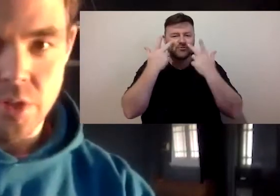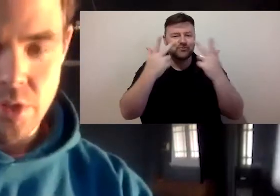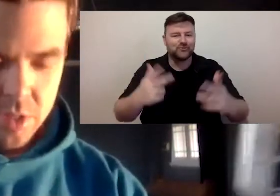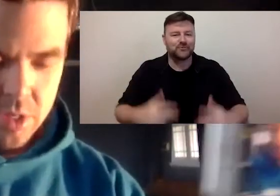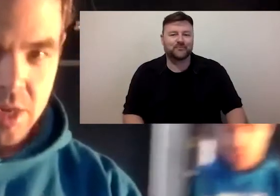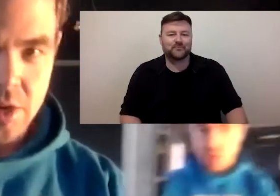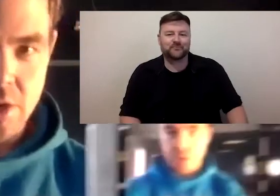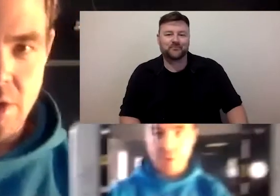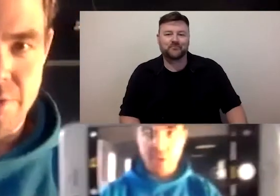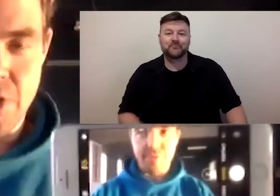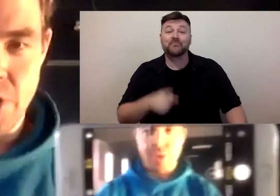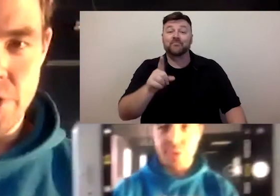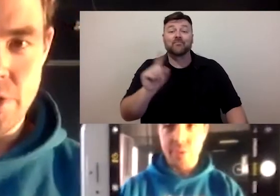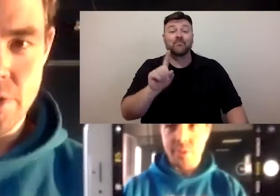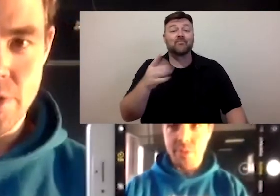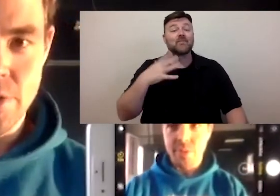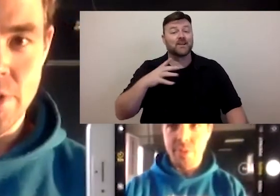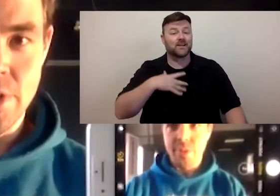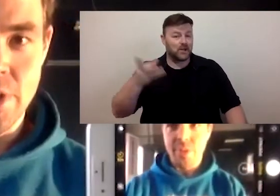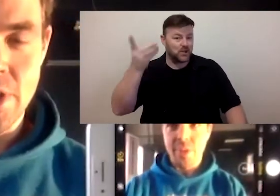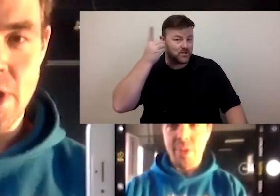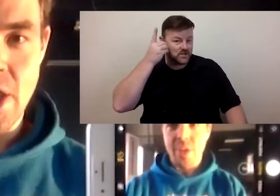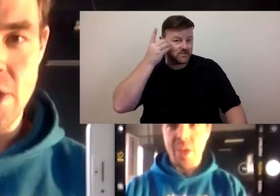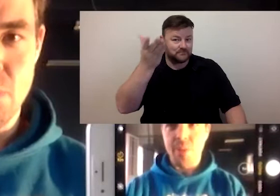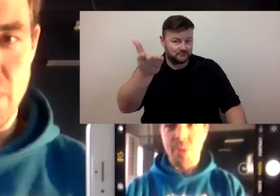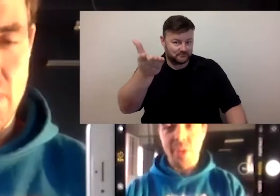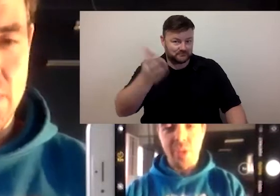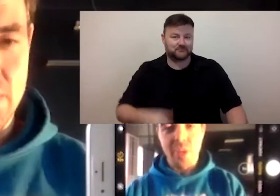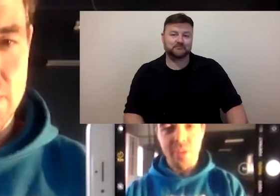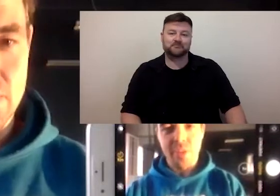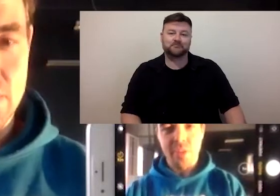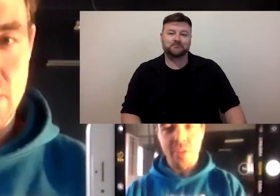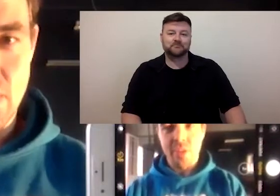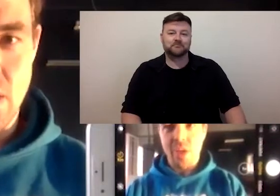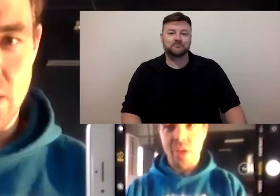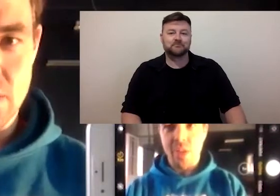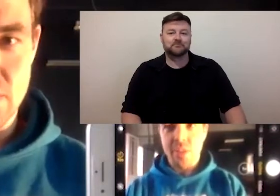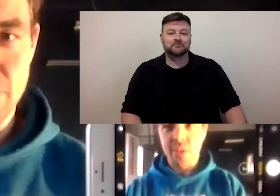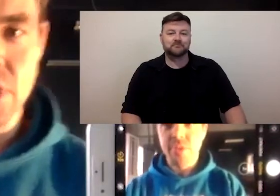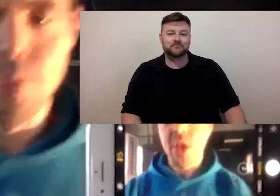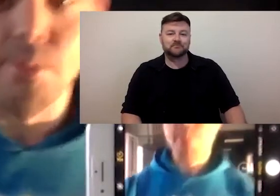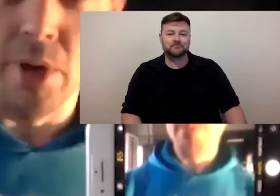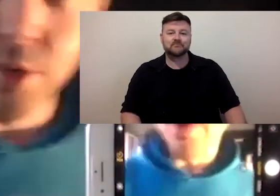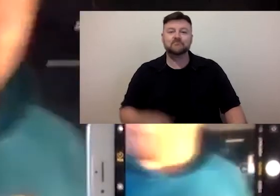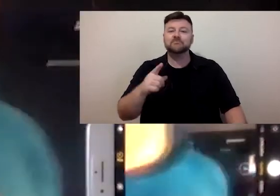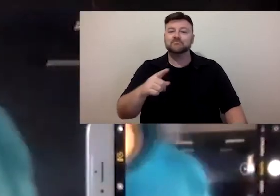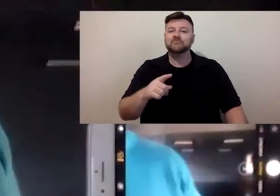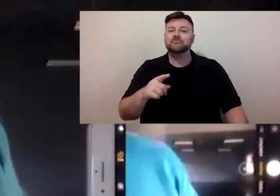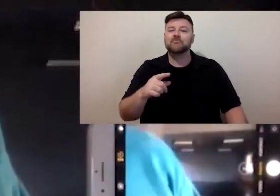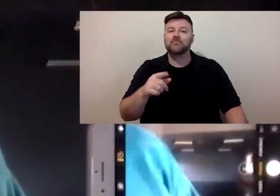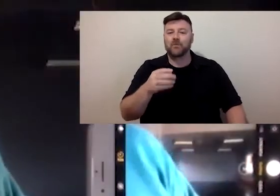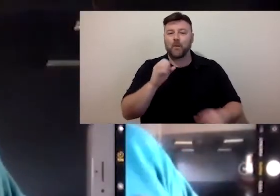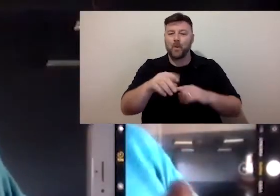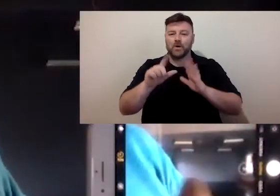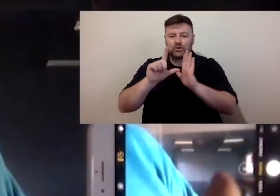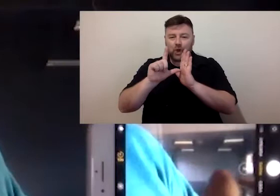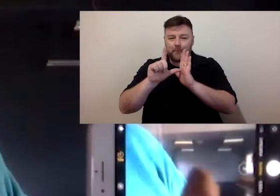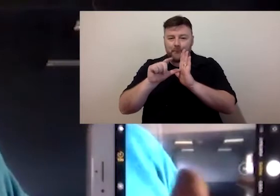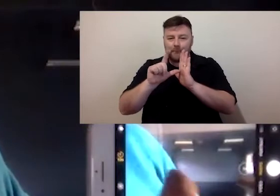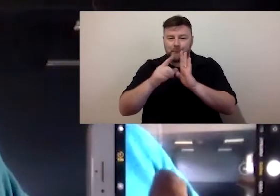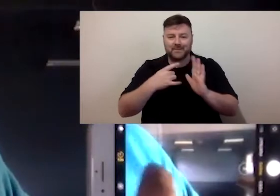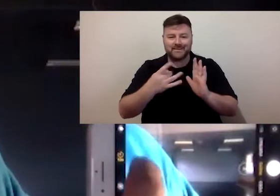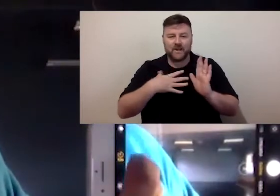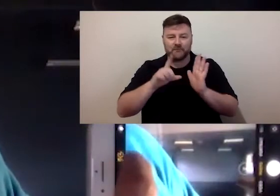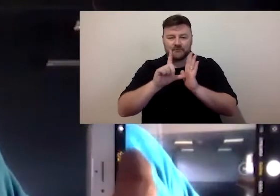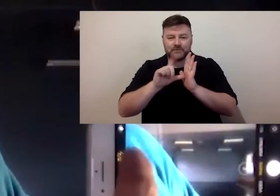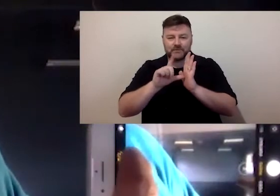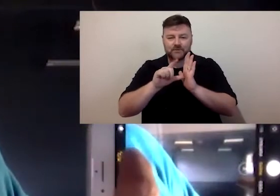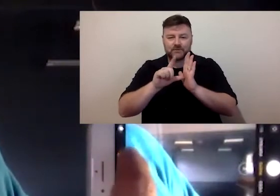get a phone... and you put it in self-timer mode by the top left-hand